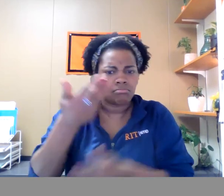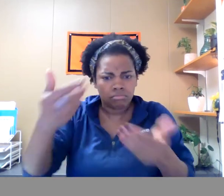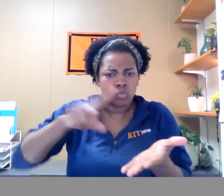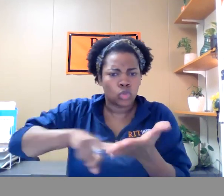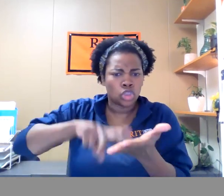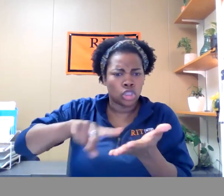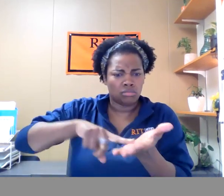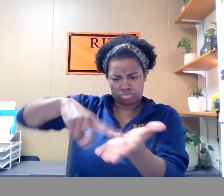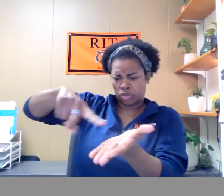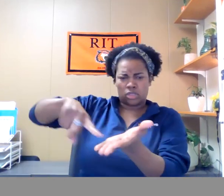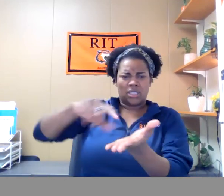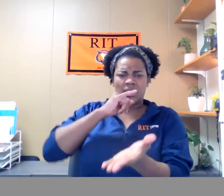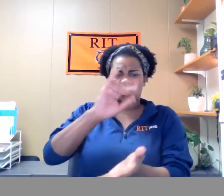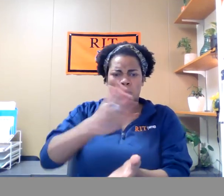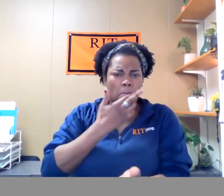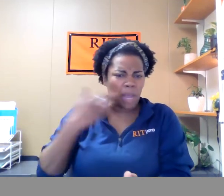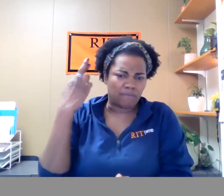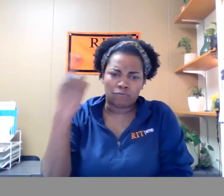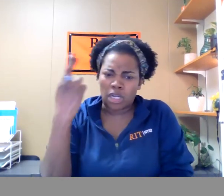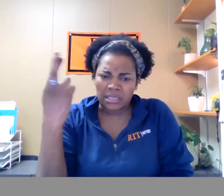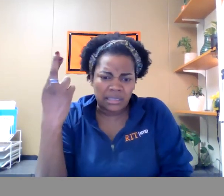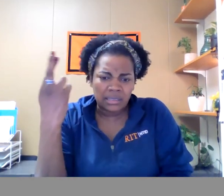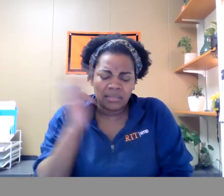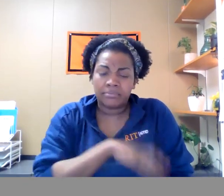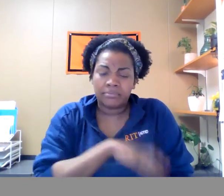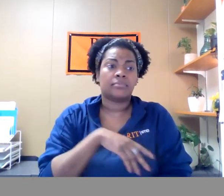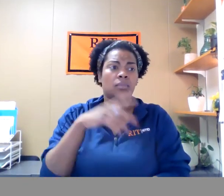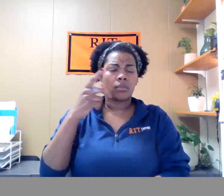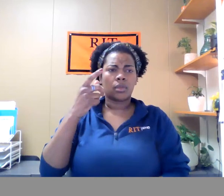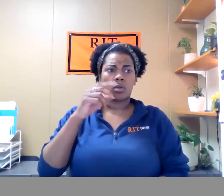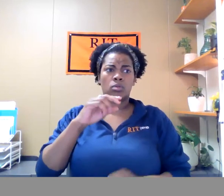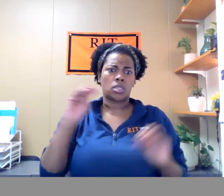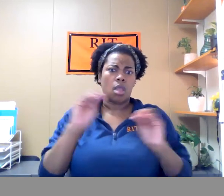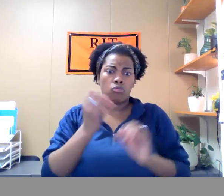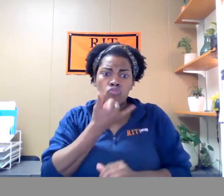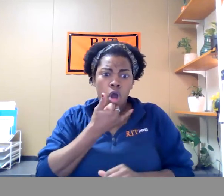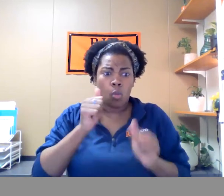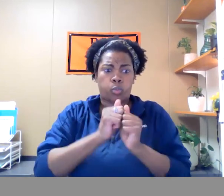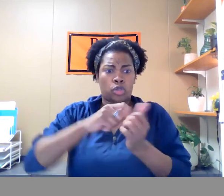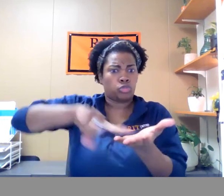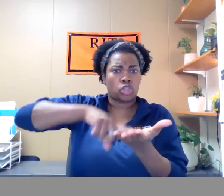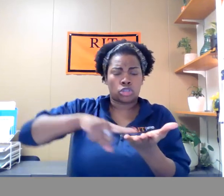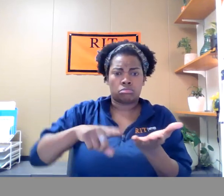So maybe you're thinking about different ideas and you're kind of playing around, but do some research, talk to people that you're close with.